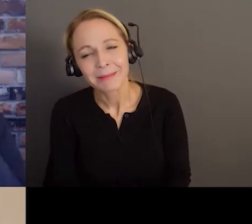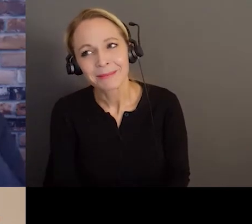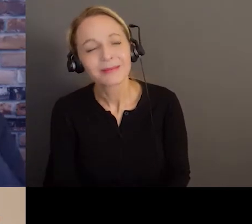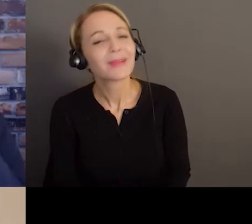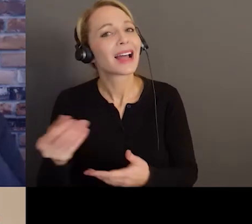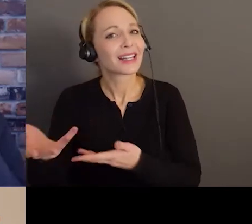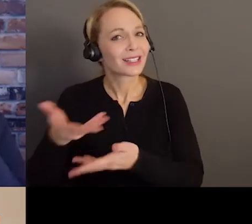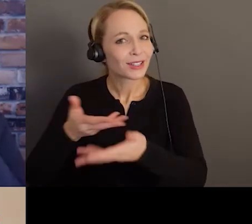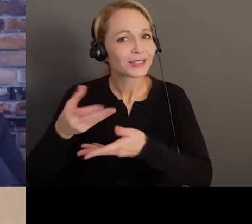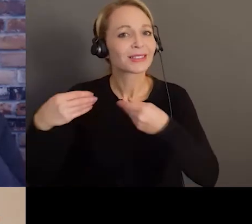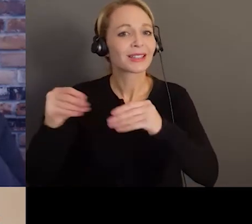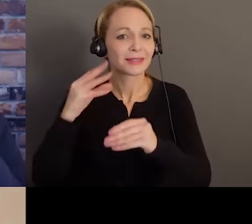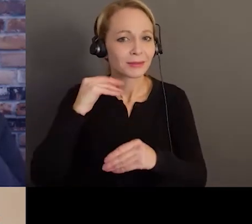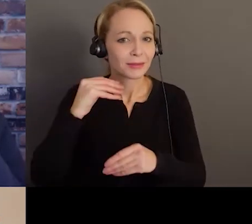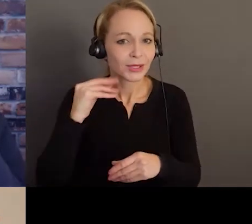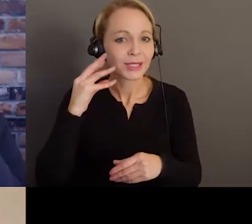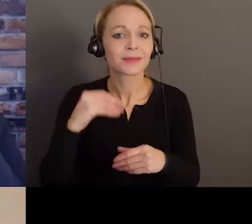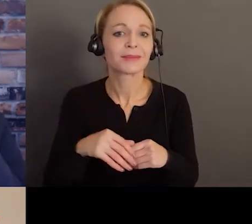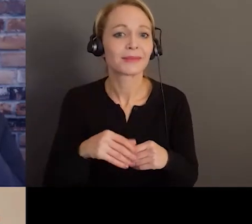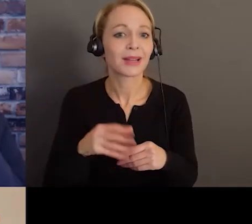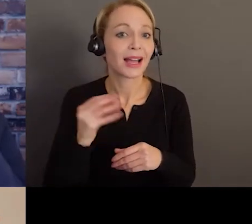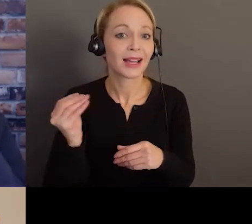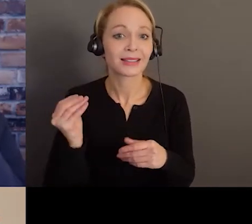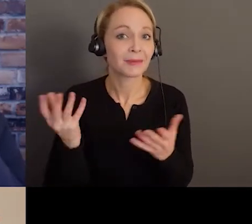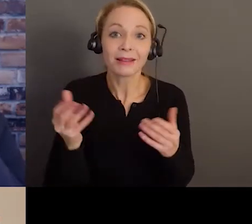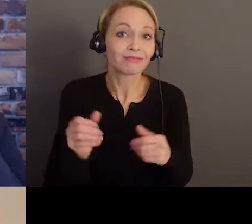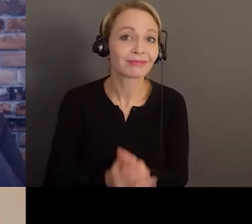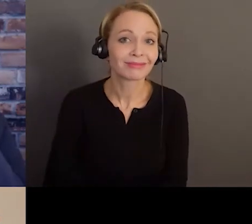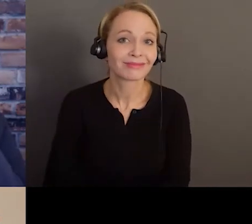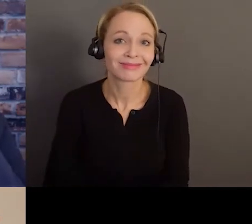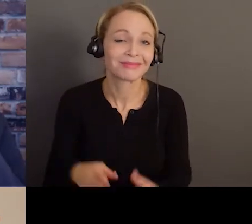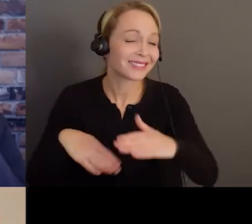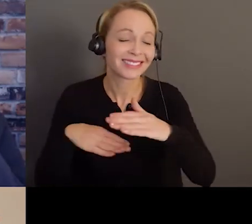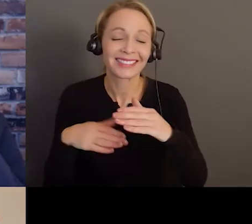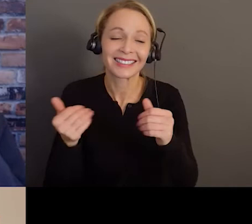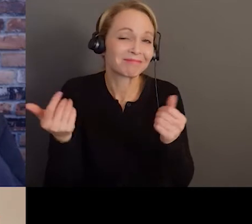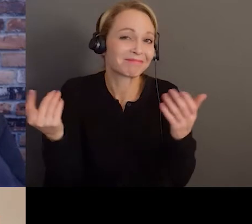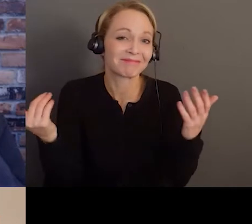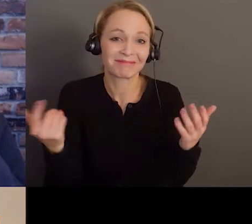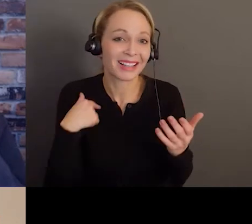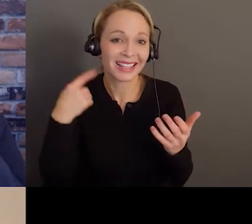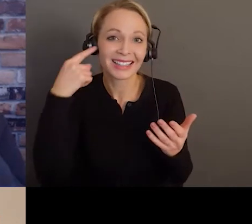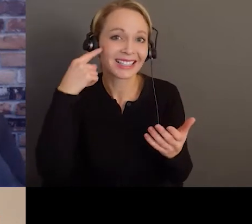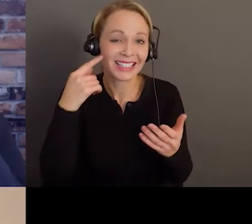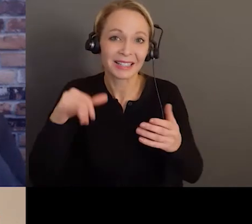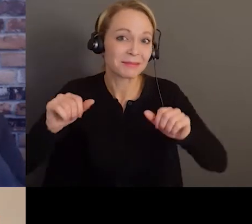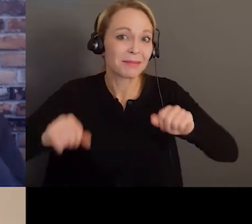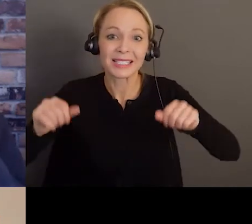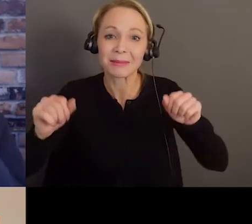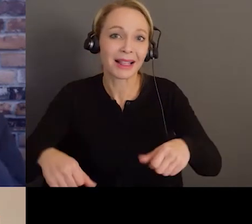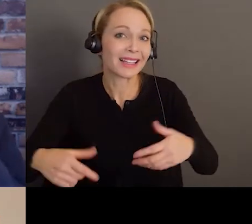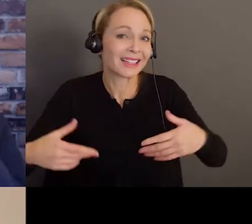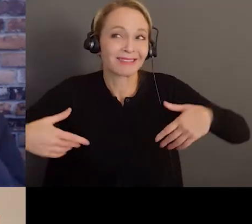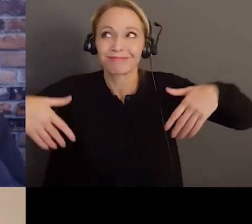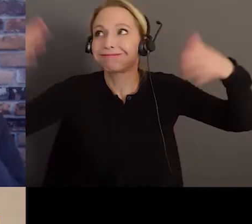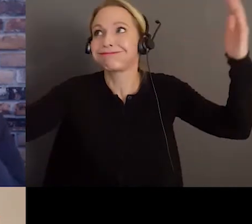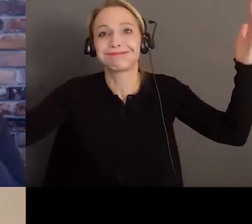AND INTERACT SALES EXPERIENCES YEAH, BASICALLY THE POSSIBILITIES ARE LIMITLESS IN TERMS OF WHAT YOU CAN